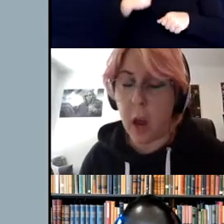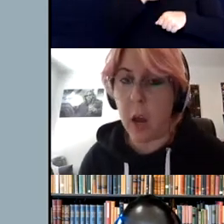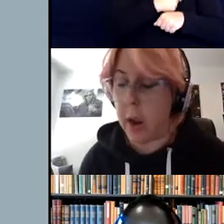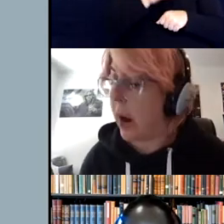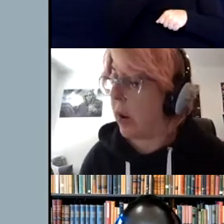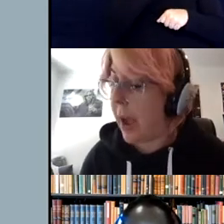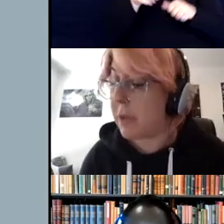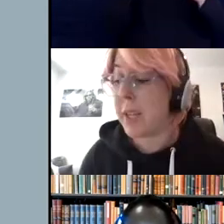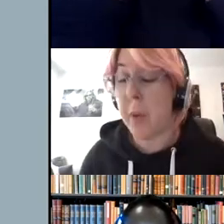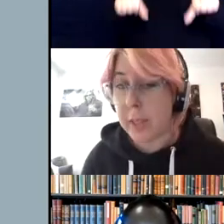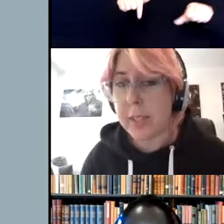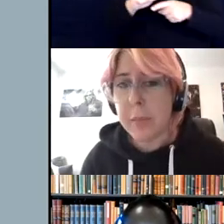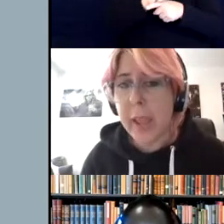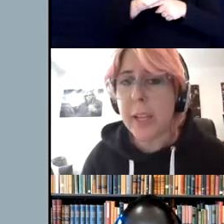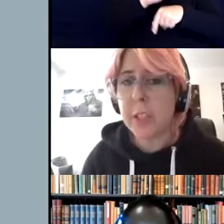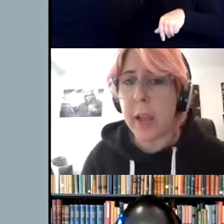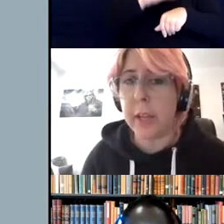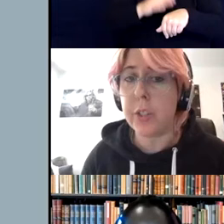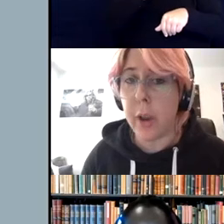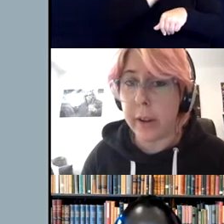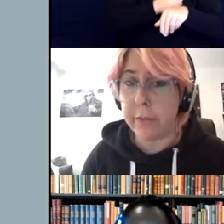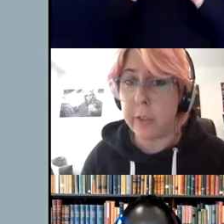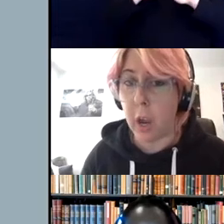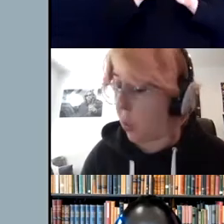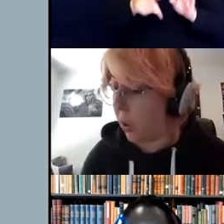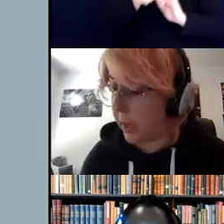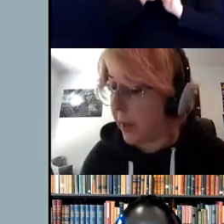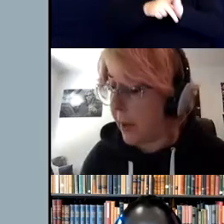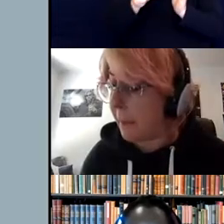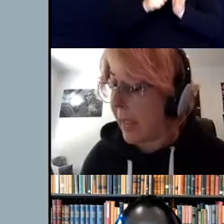on our housing policy page at dredef.org.